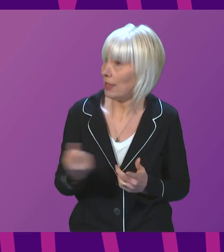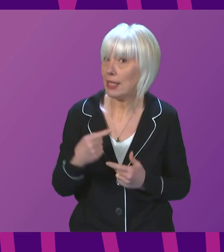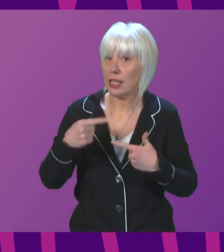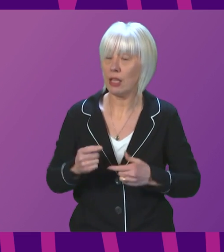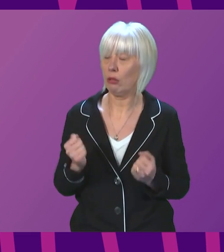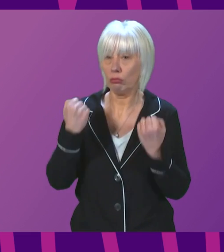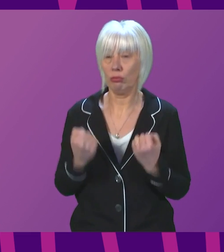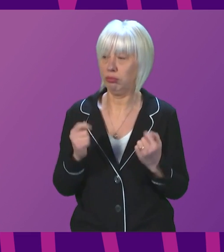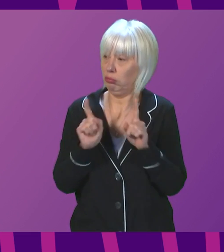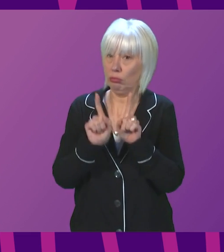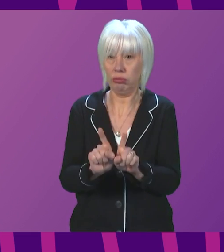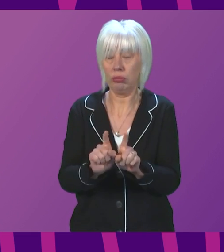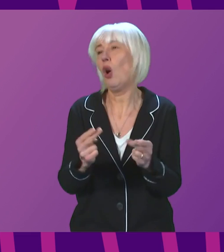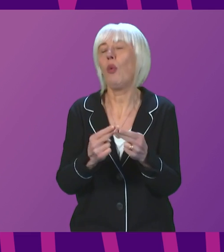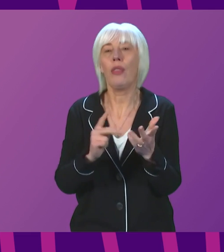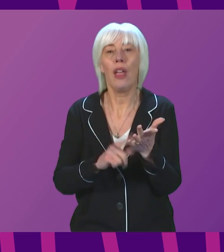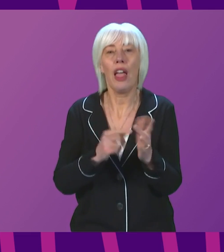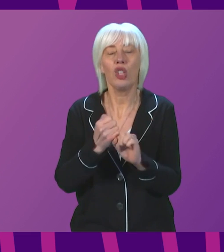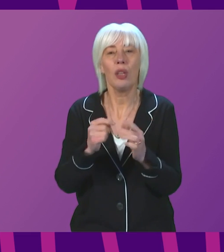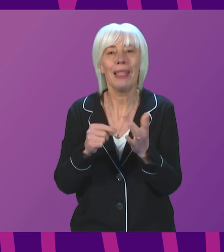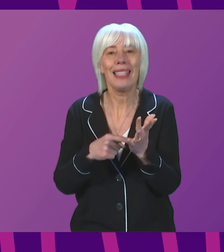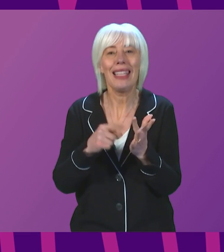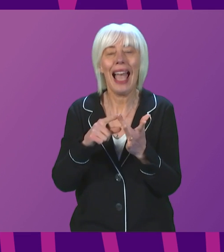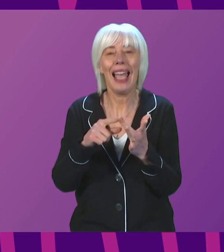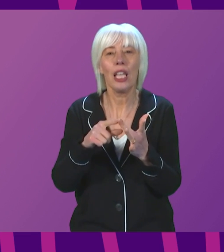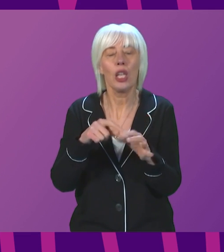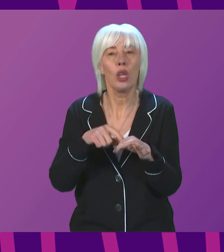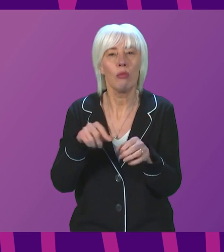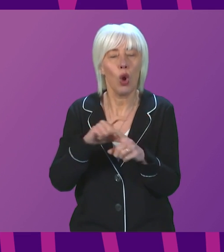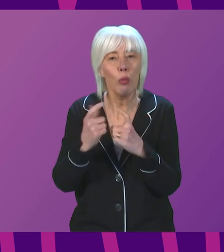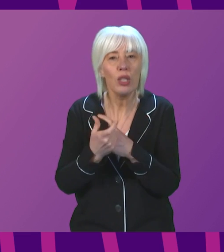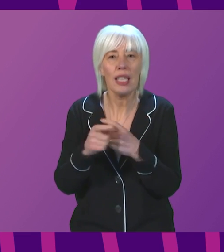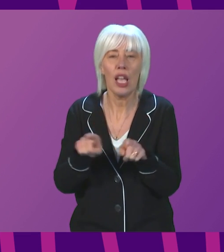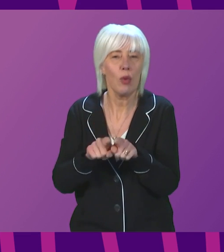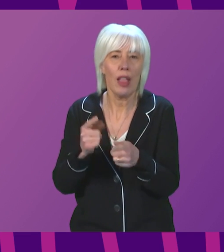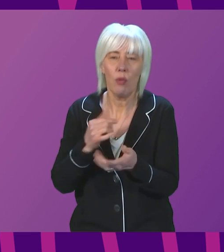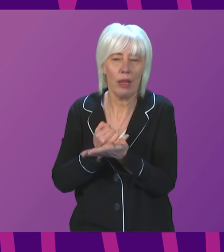with the LGBTI community in condemning any and all hate crime.